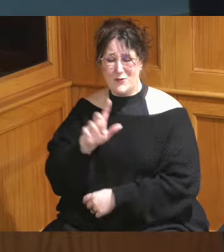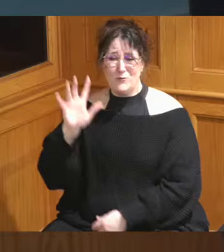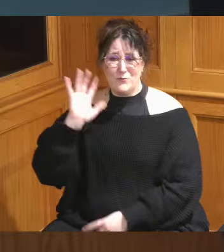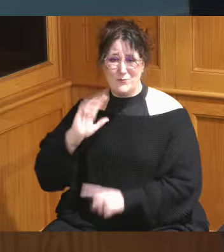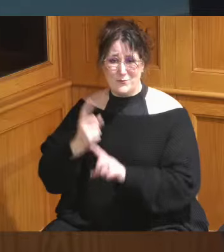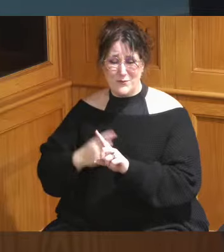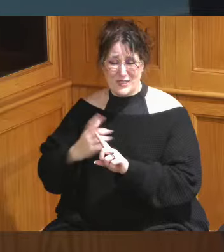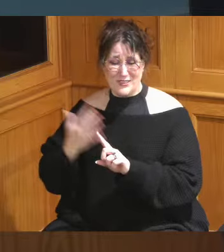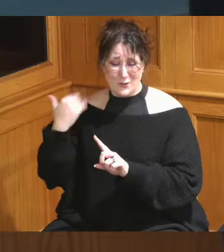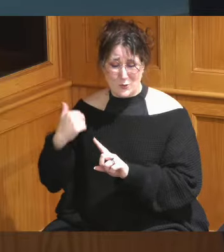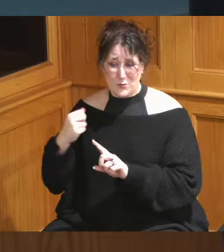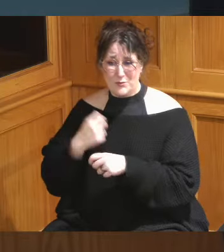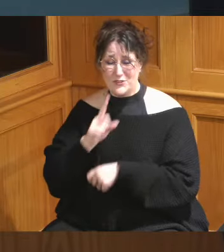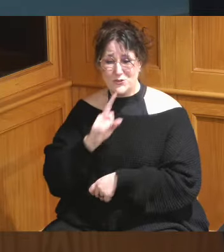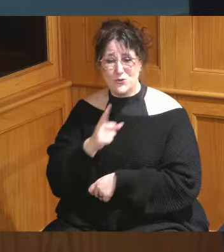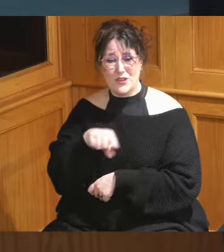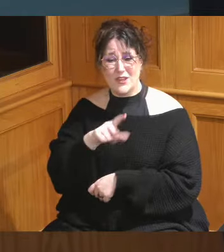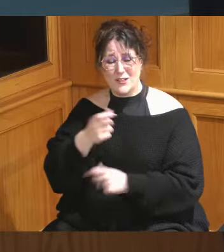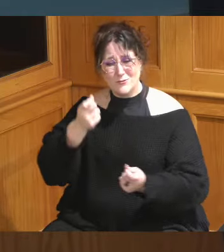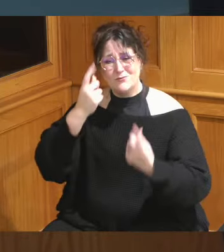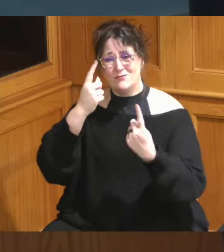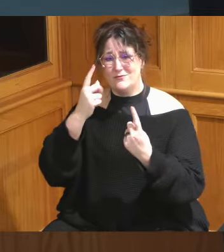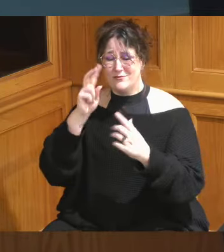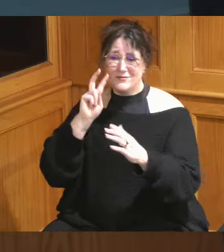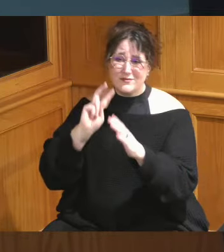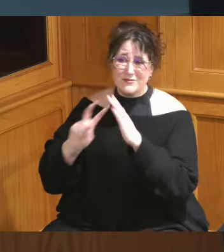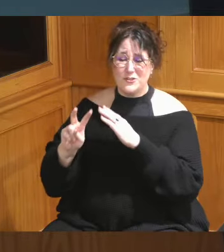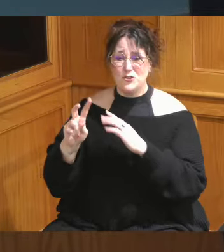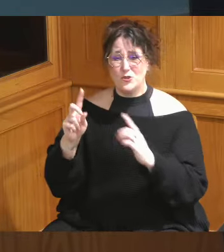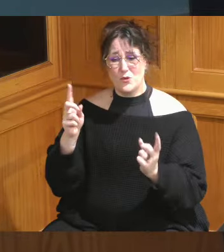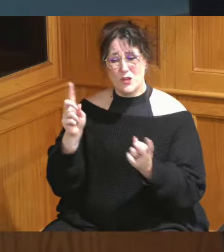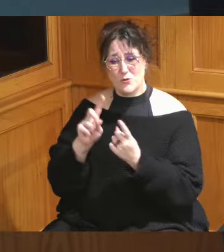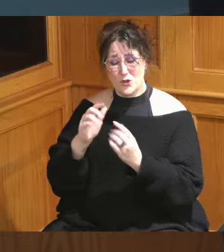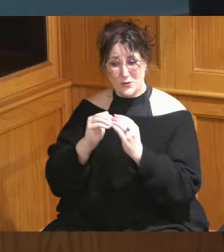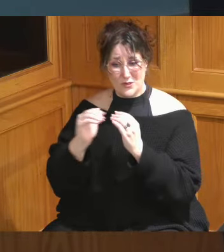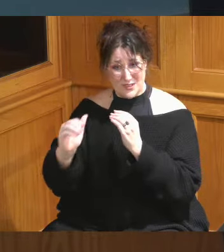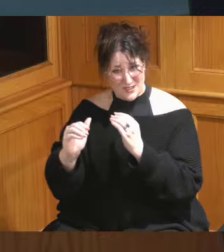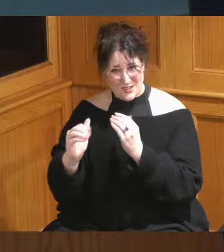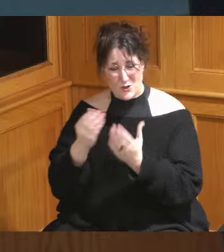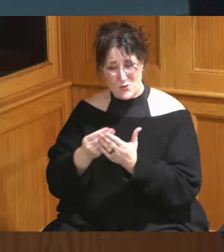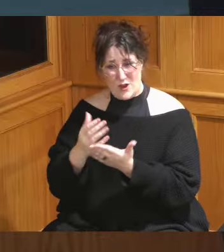making sure they understood the landscape of reduced or or flat revenues and many of them